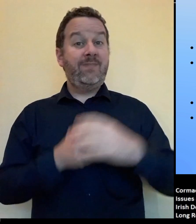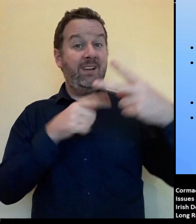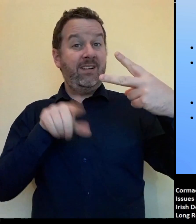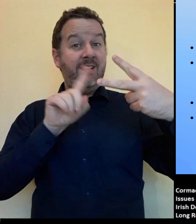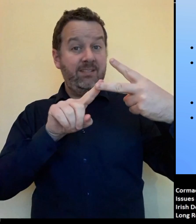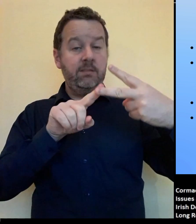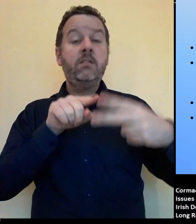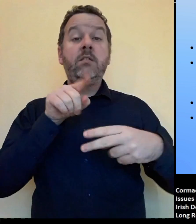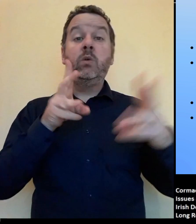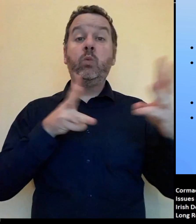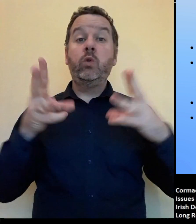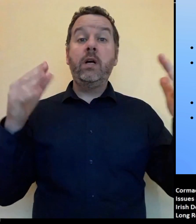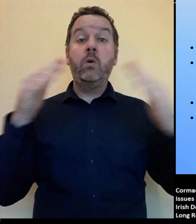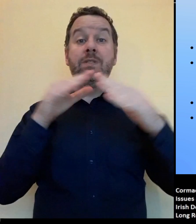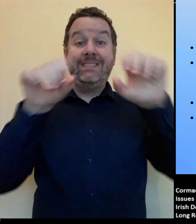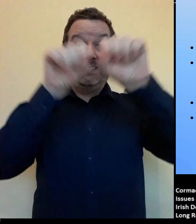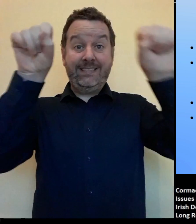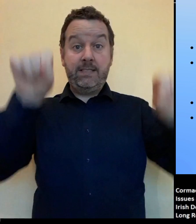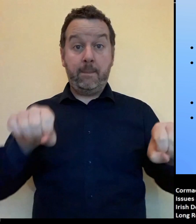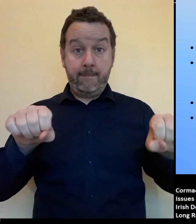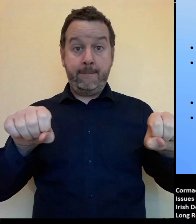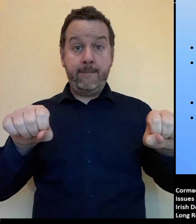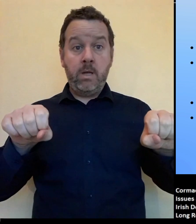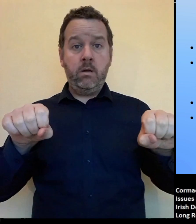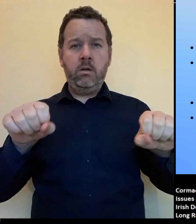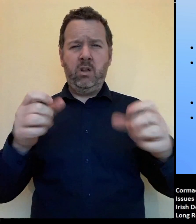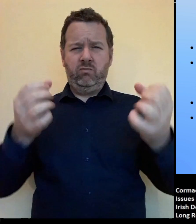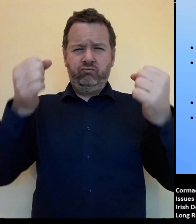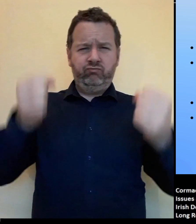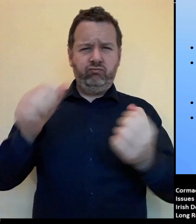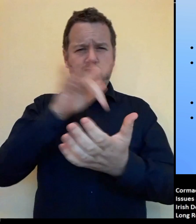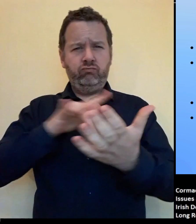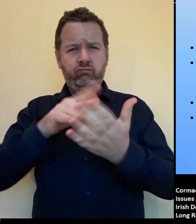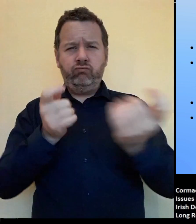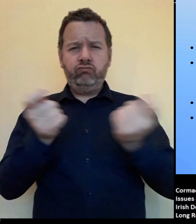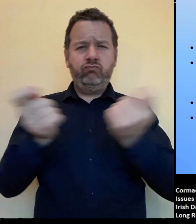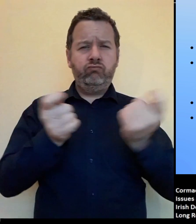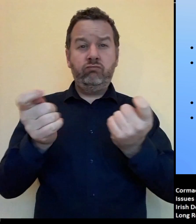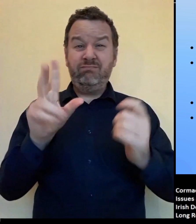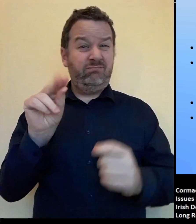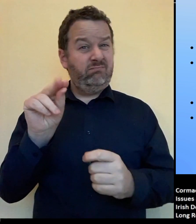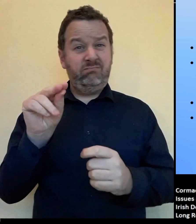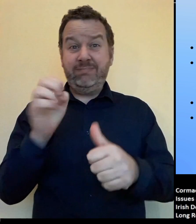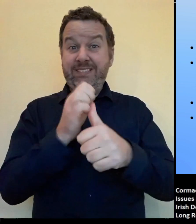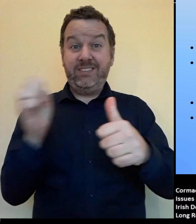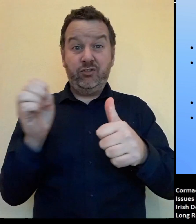We must also bear in mind that the system saw in practice a lot of decentralization,